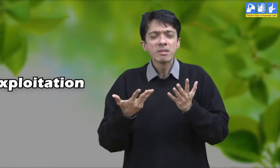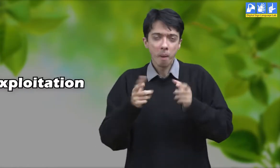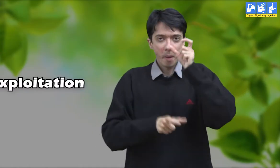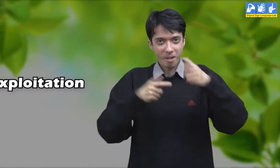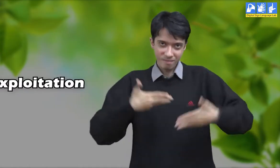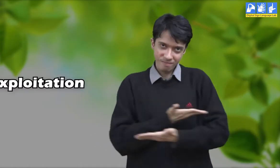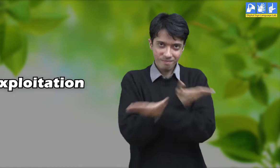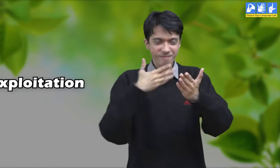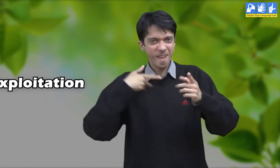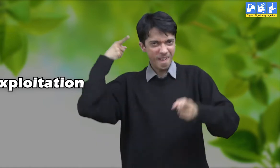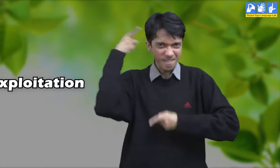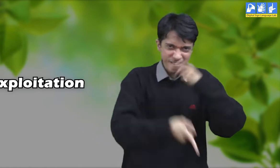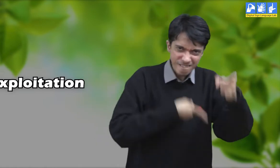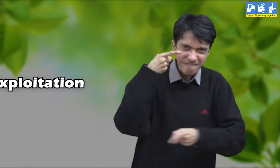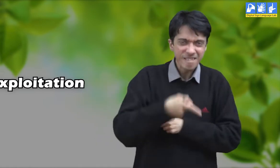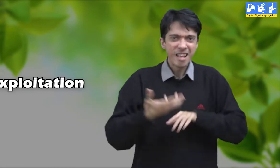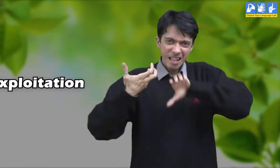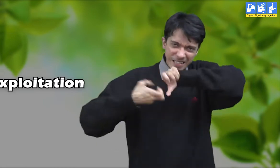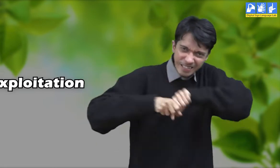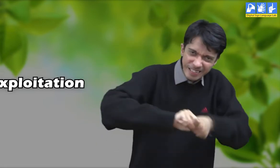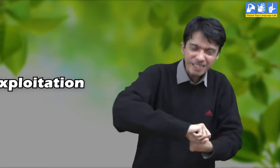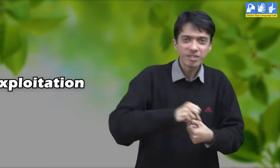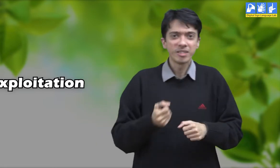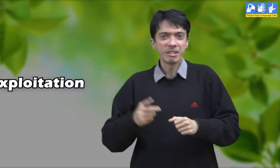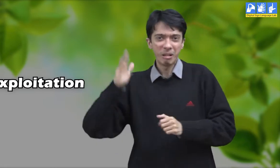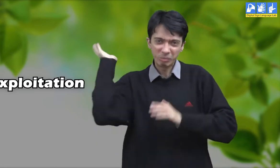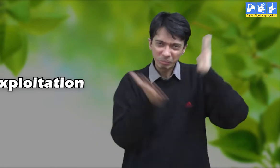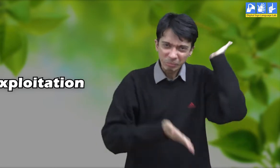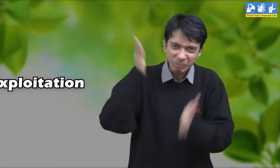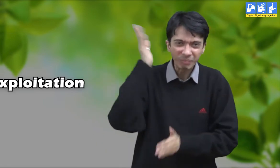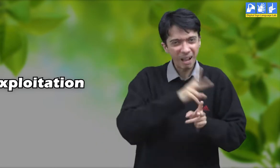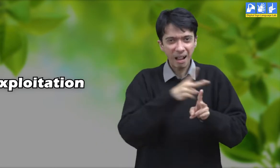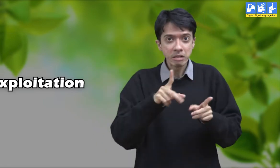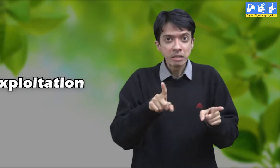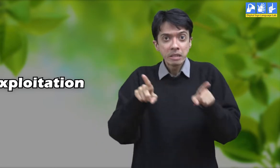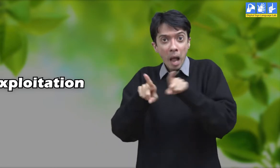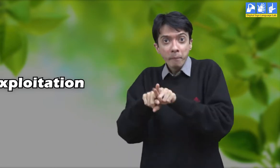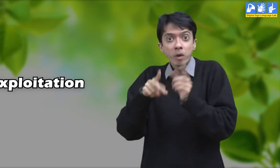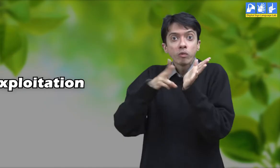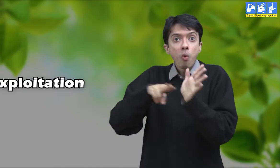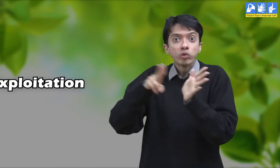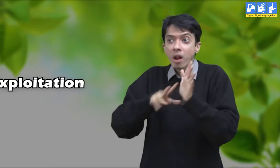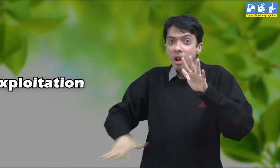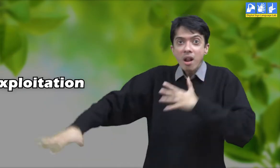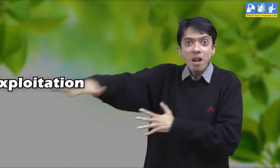Exploitation is the action or fact of treating someone unfairly in order to benefit from their work.